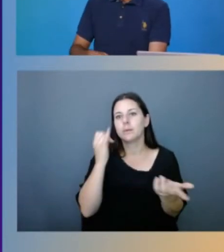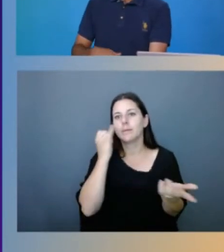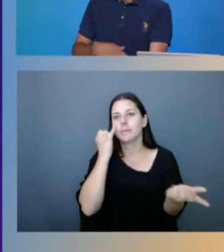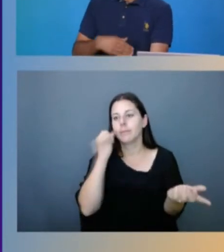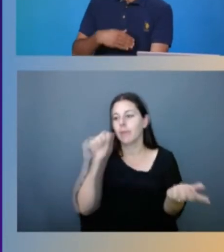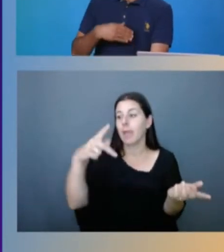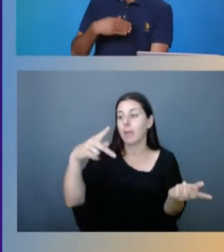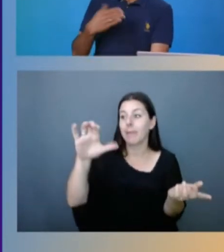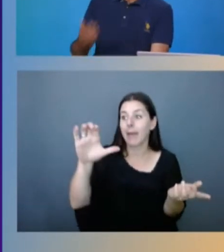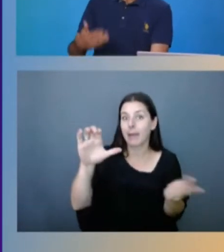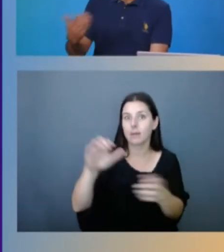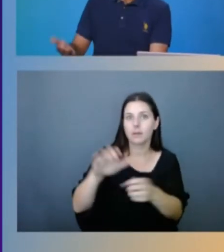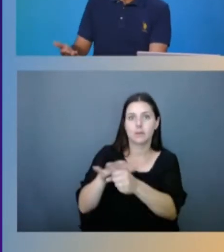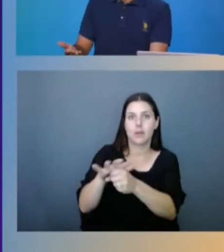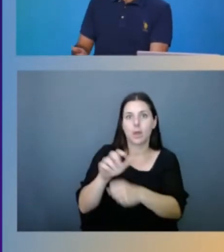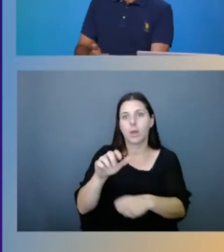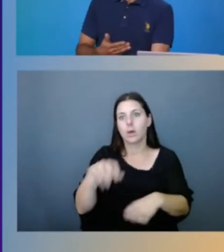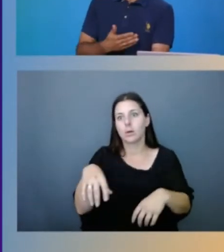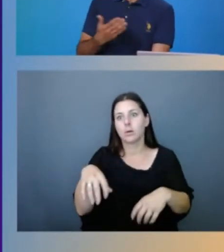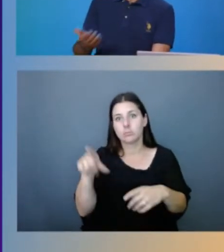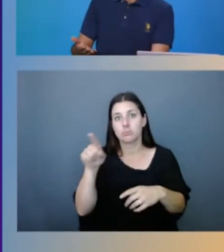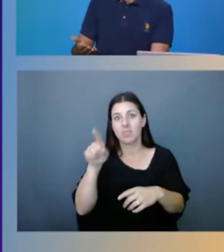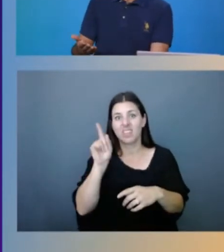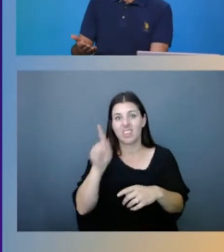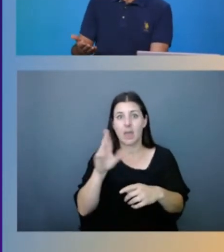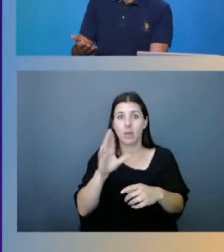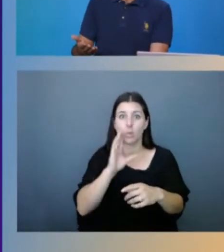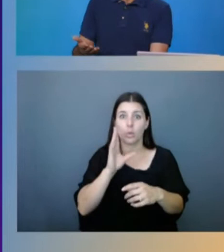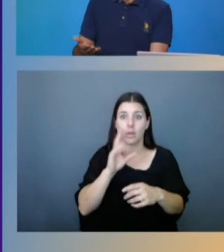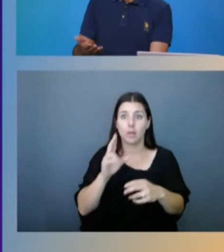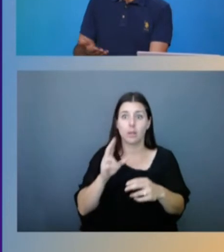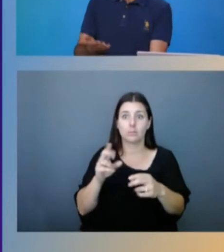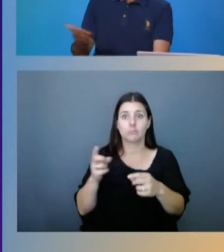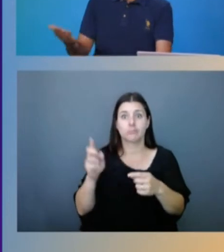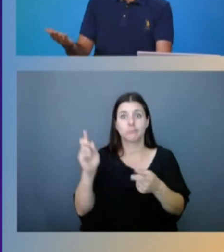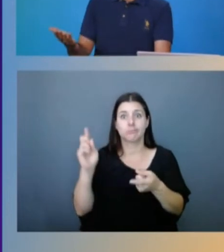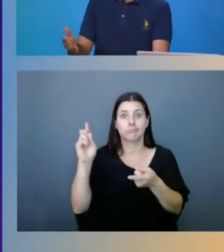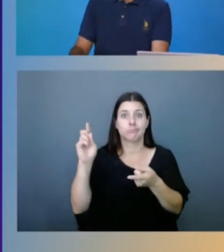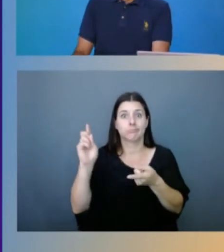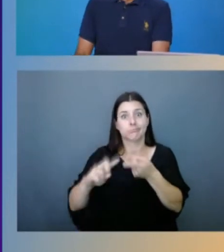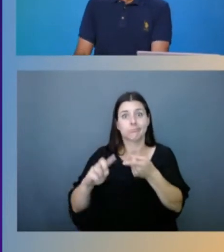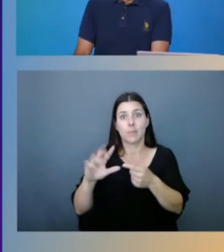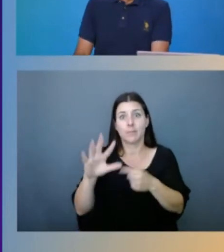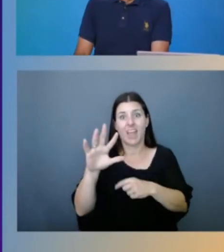we improve that energy efficiency by five times. And two third of that efficiency is directly coming